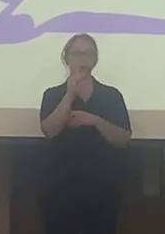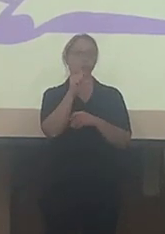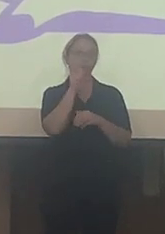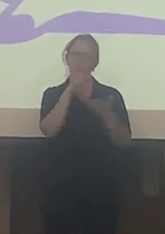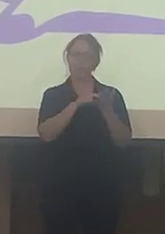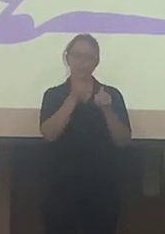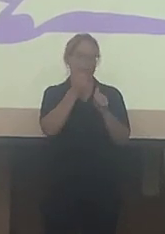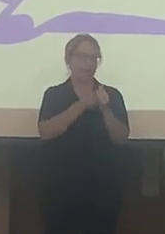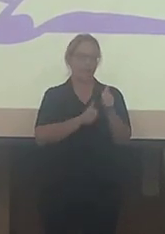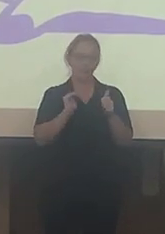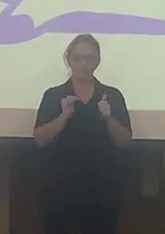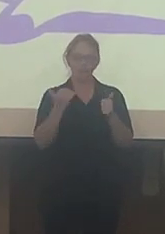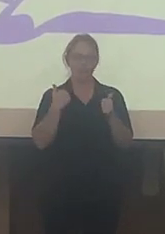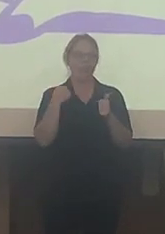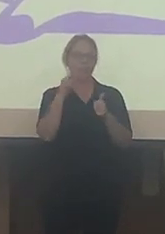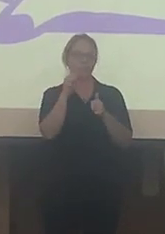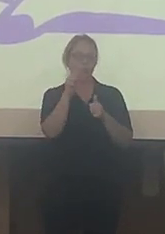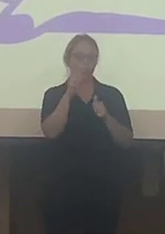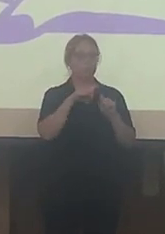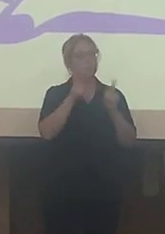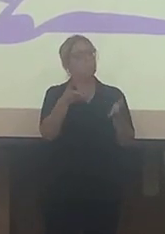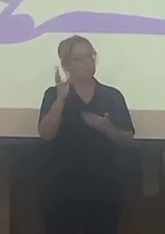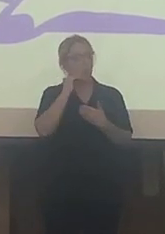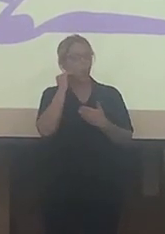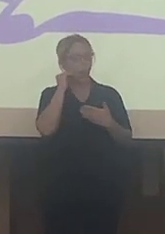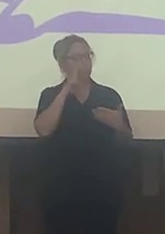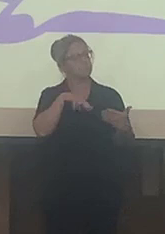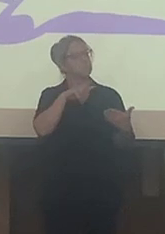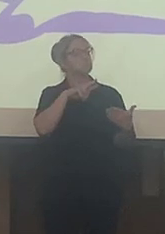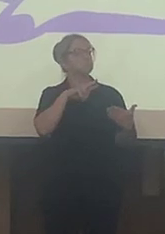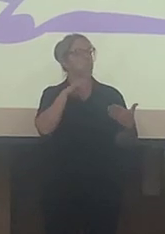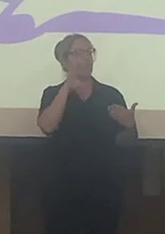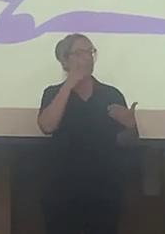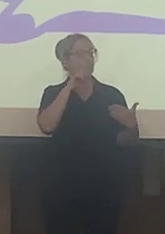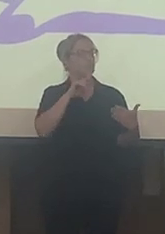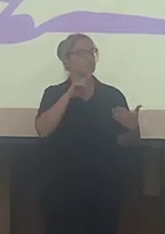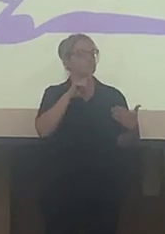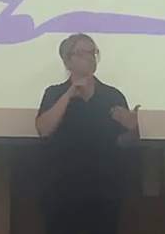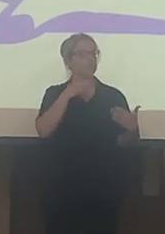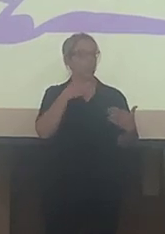little notes but this is for you to take home and look for we're just basically reviewing each page